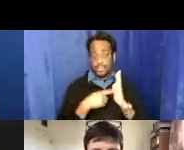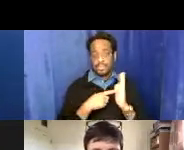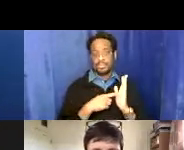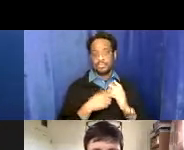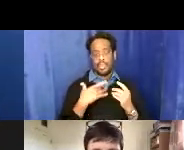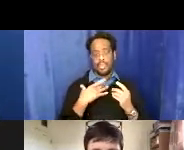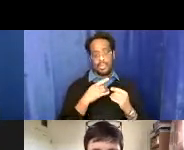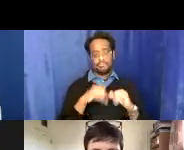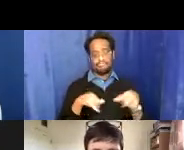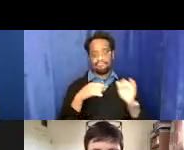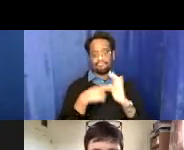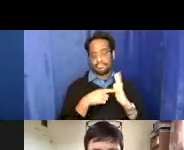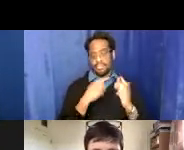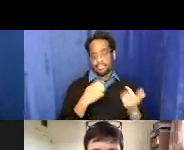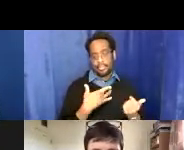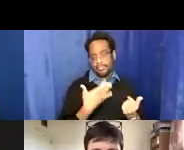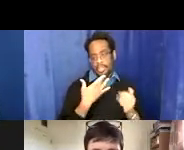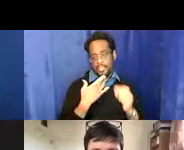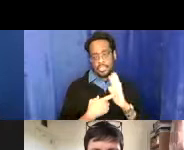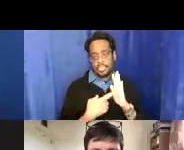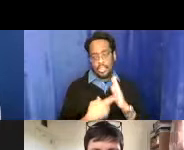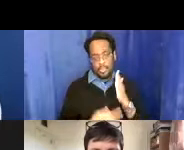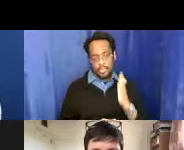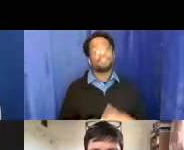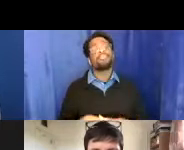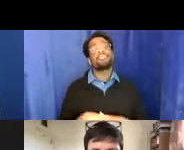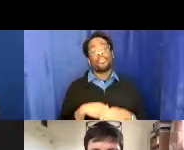make that connection you can understand why that sign is. Some signs are very standard.